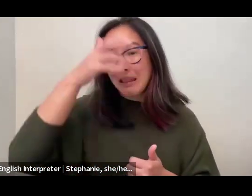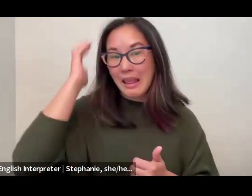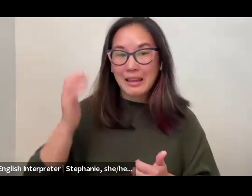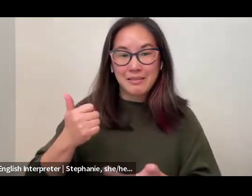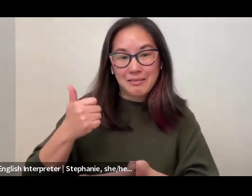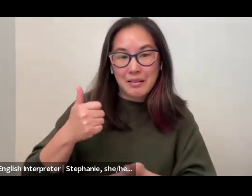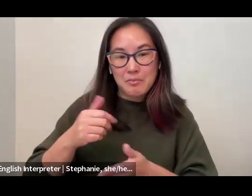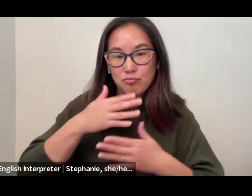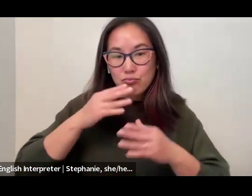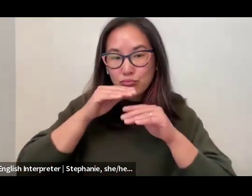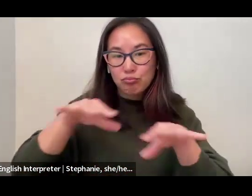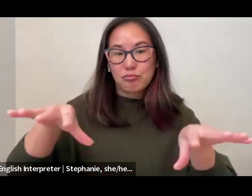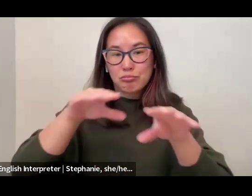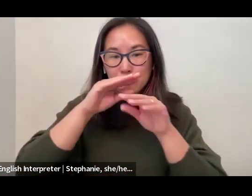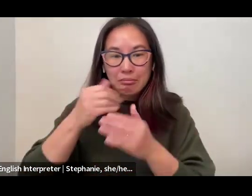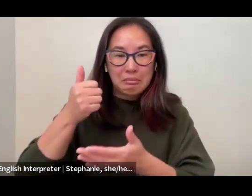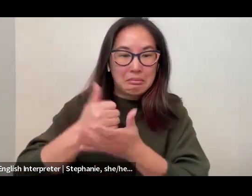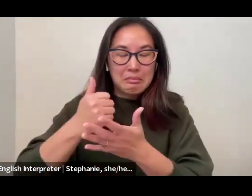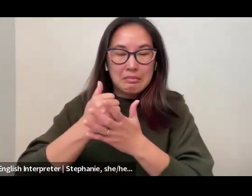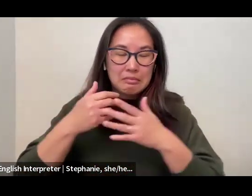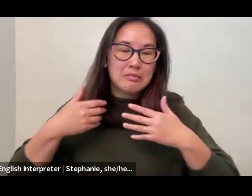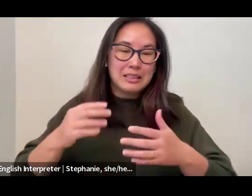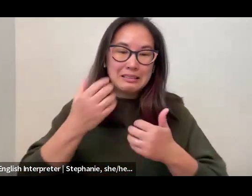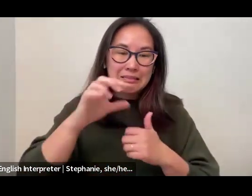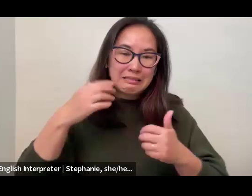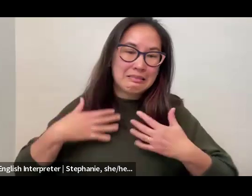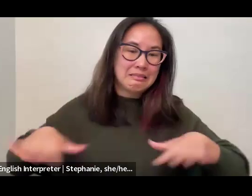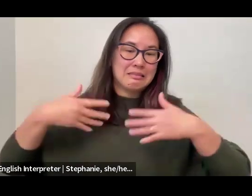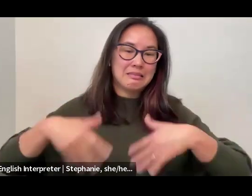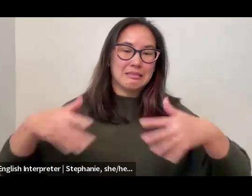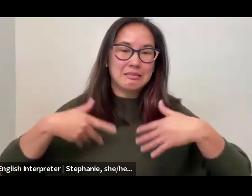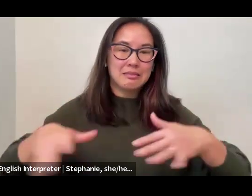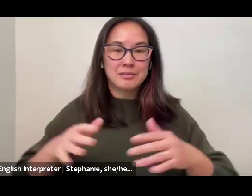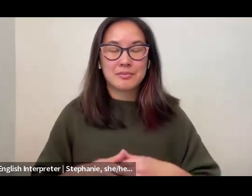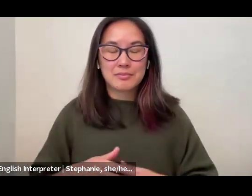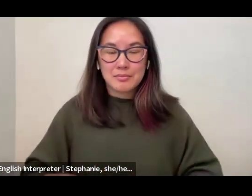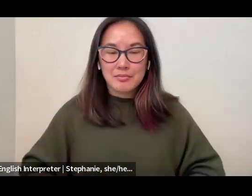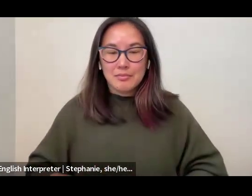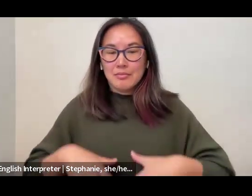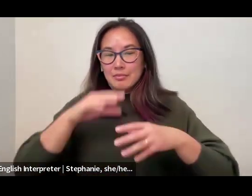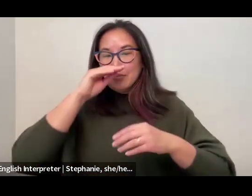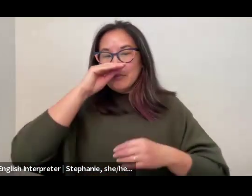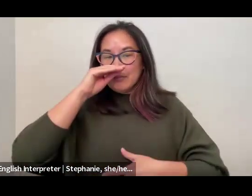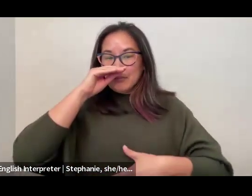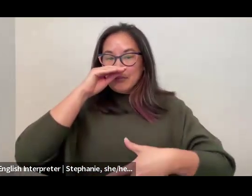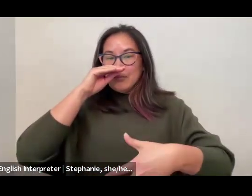So, we're going to breathe in through the nose. Big belly breath in. And then exhale.